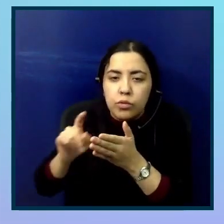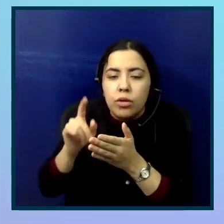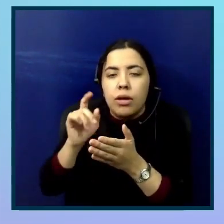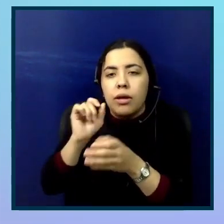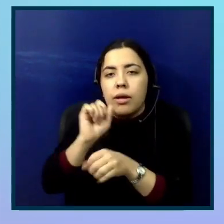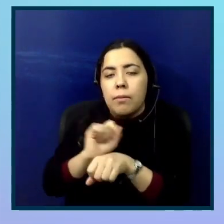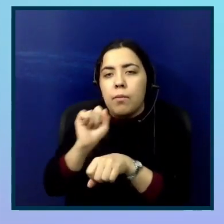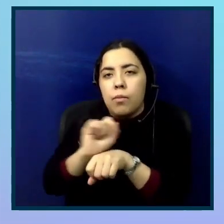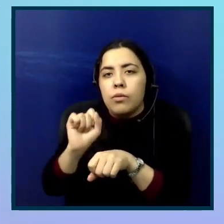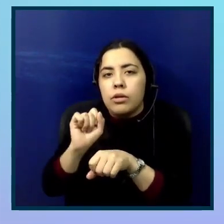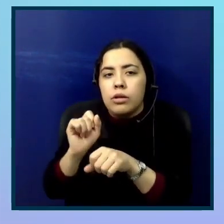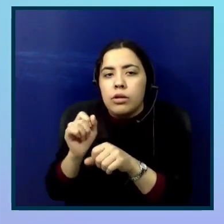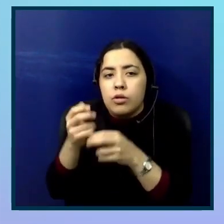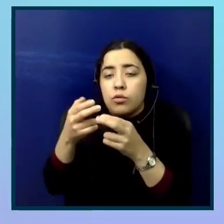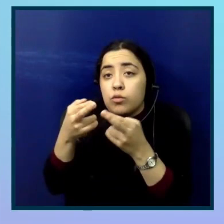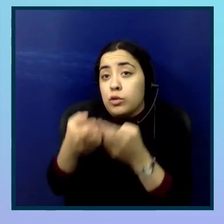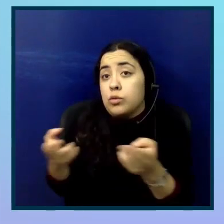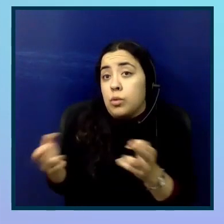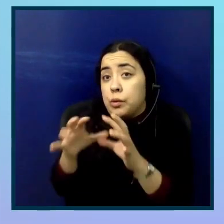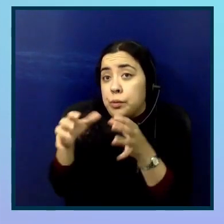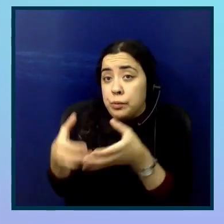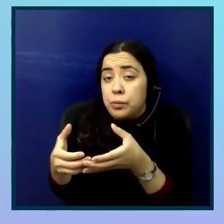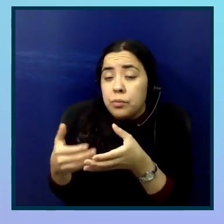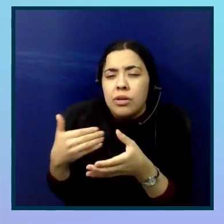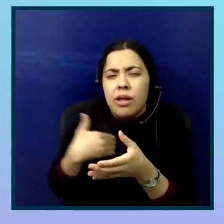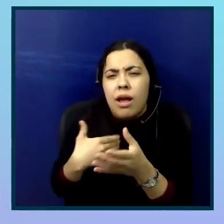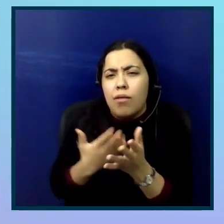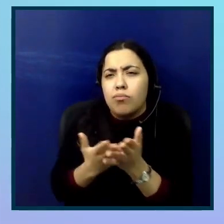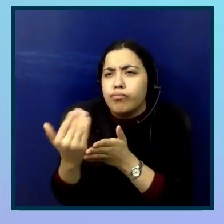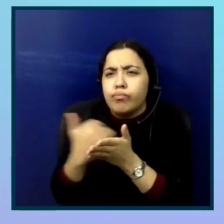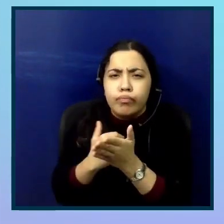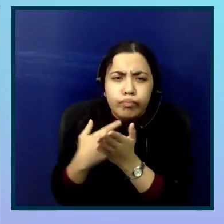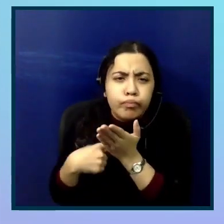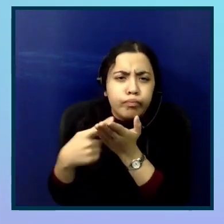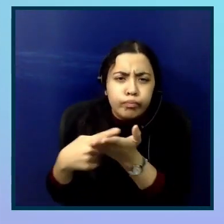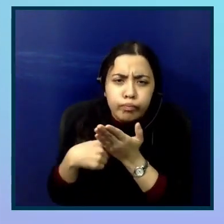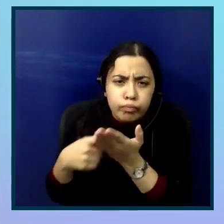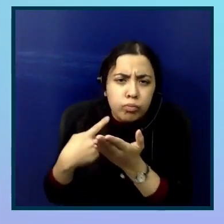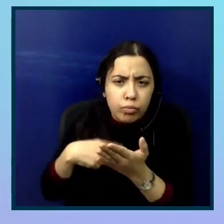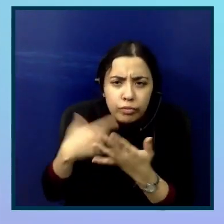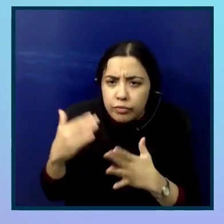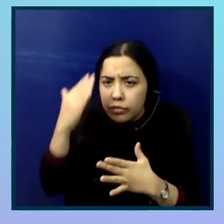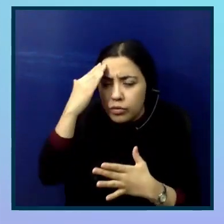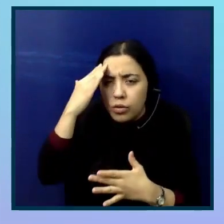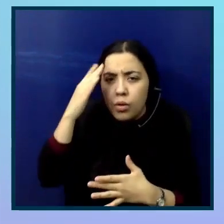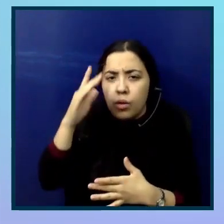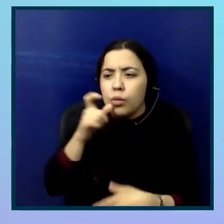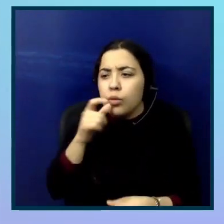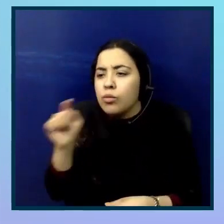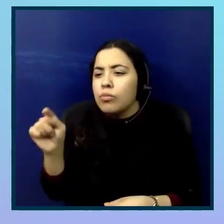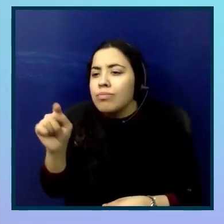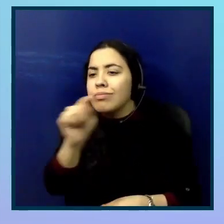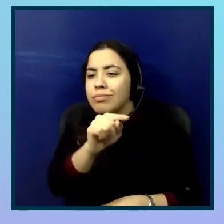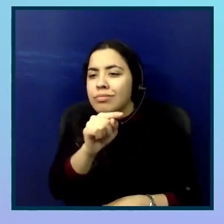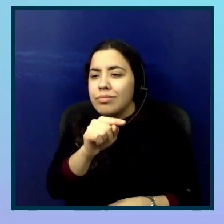we have a pretty open communication channel with all of them and we know who the vocal employees are. So we'll always reach out to them